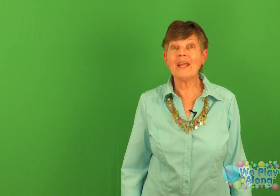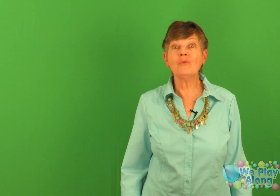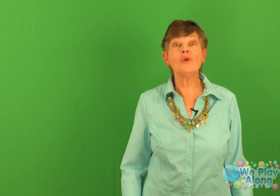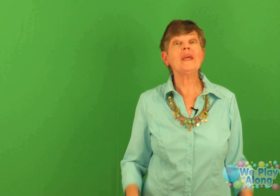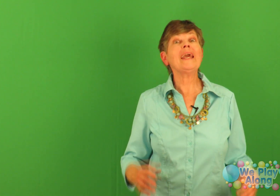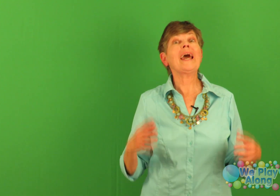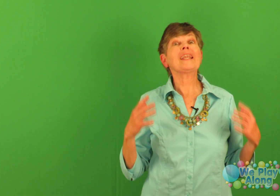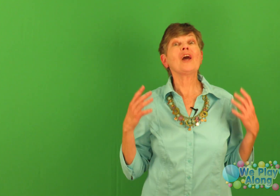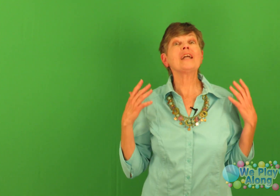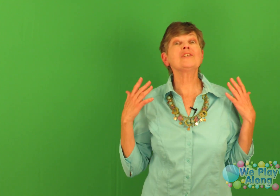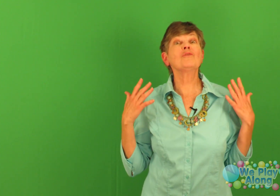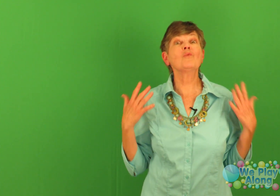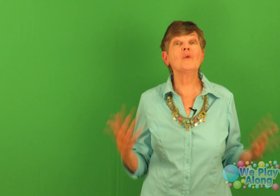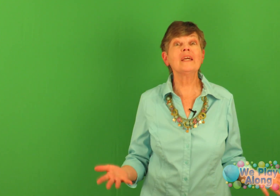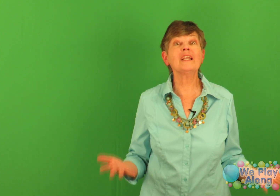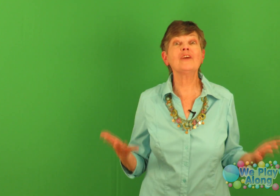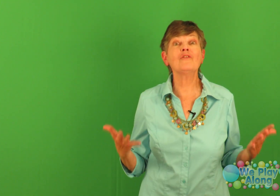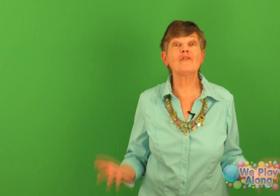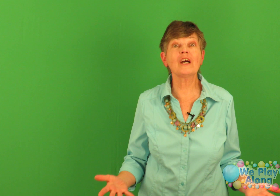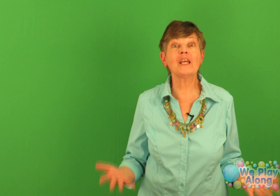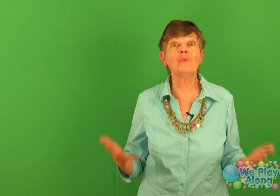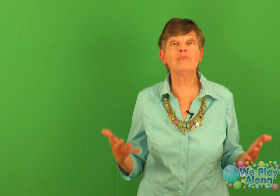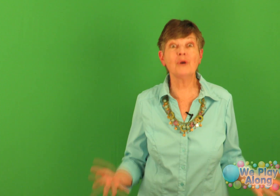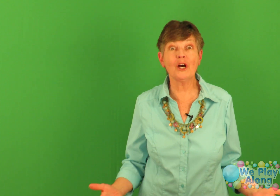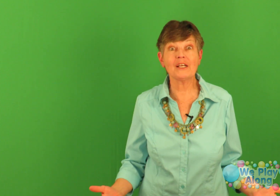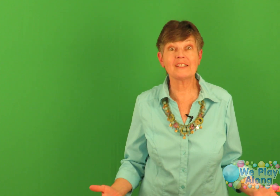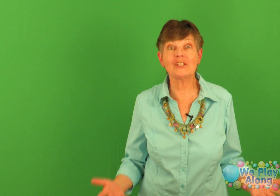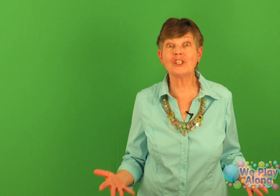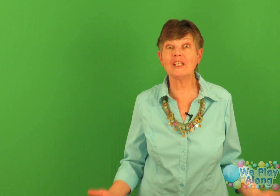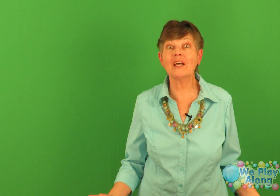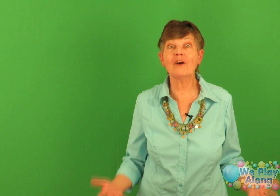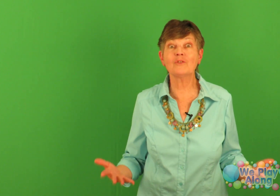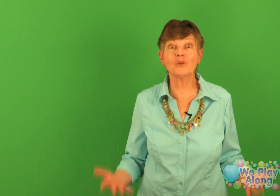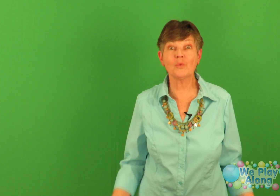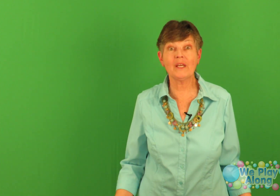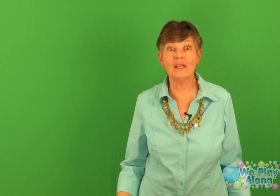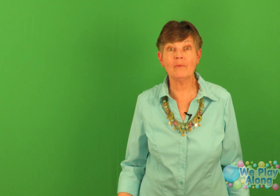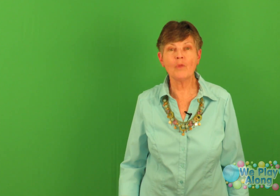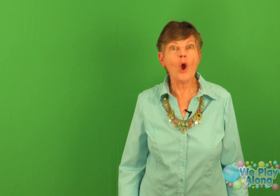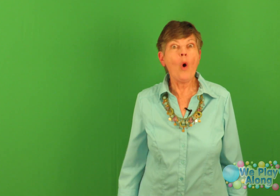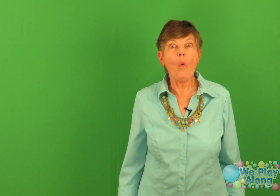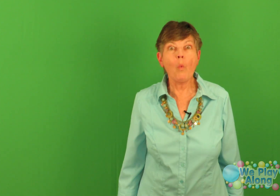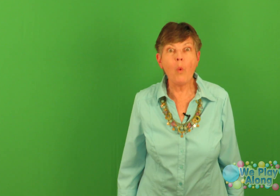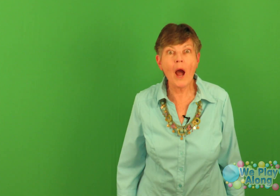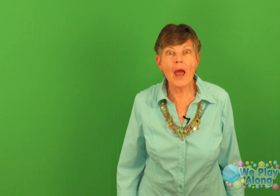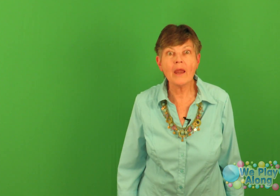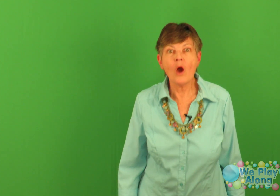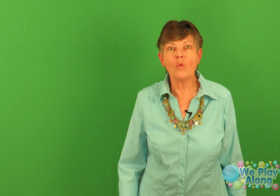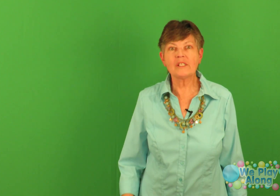waiting room he had lots of really funny books that she loved to read one was